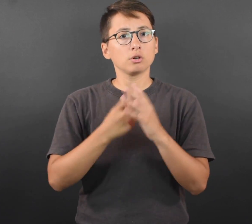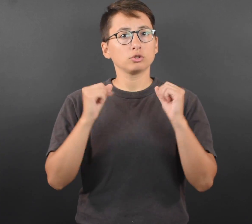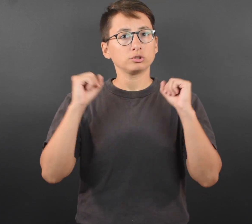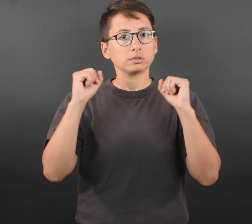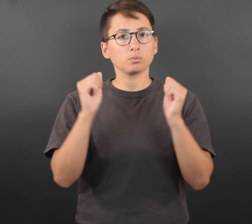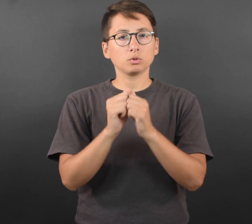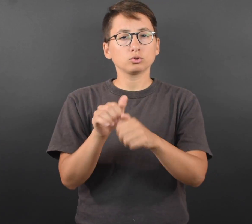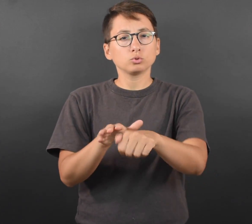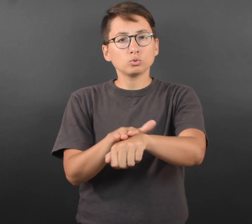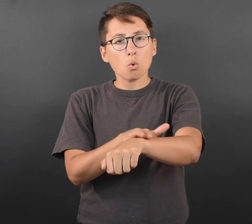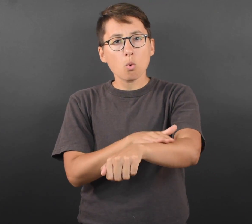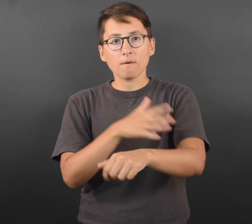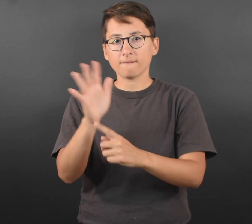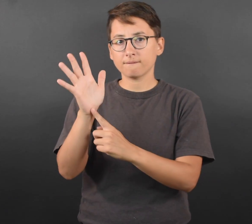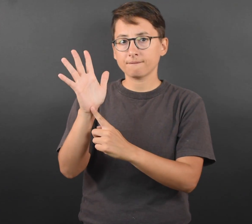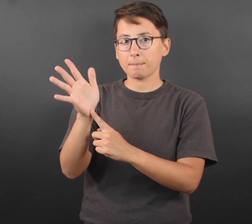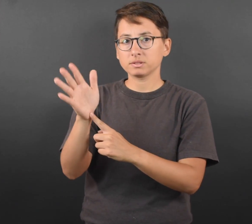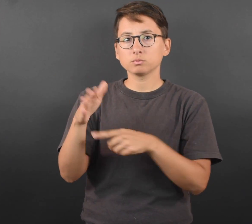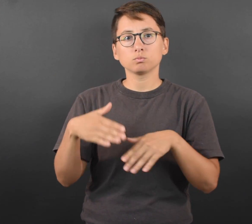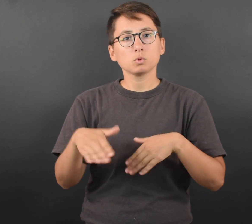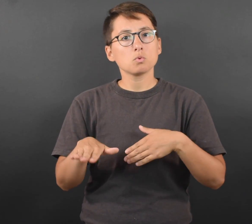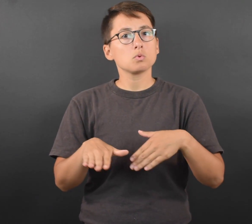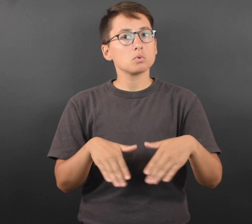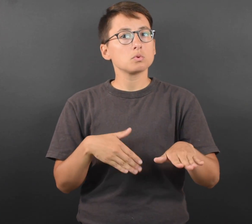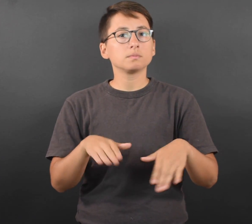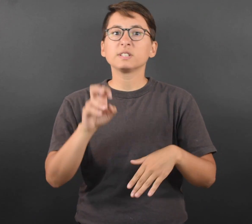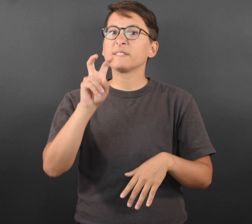“Then slowly ramp up the intensity of your exercise.